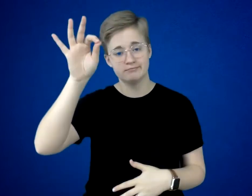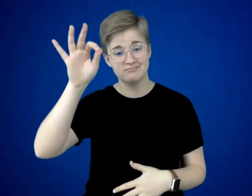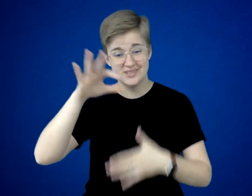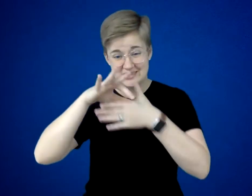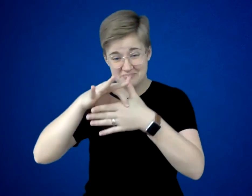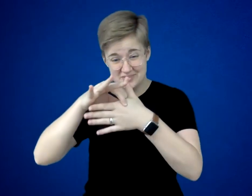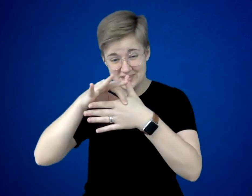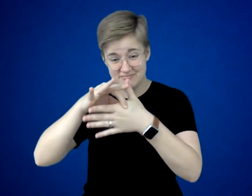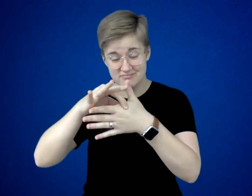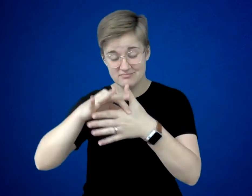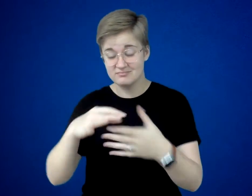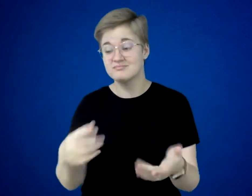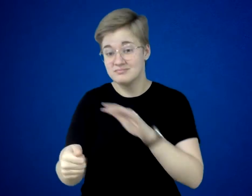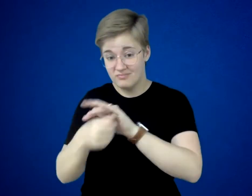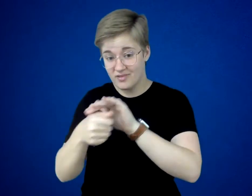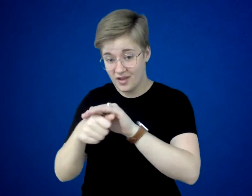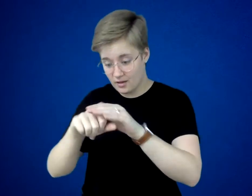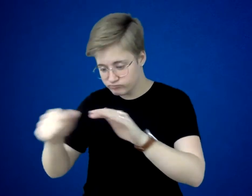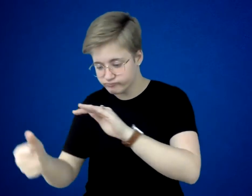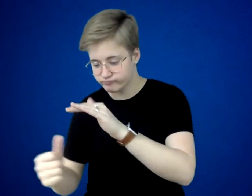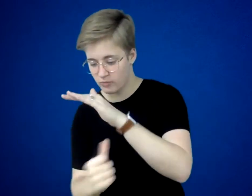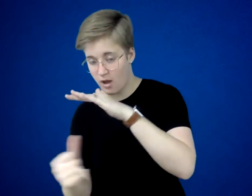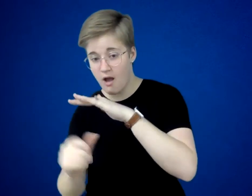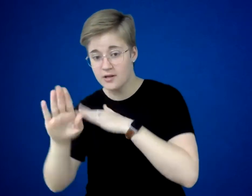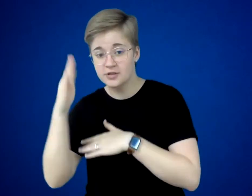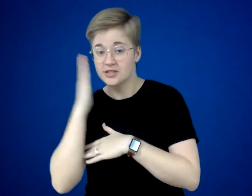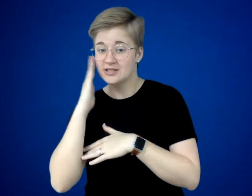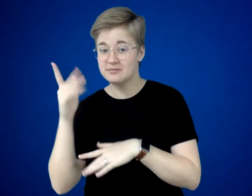He had hidden it under his bed until it was time to go and feed the tiger again.